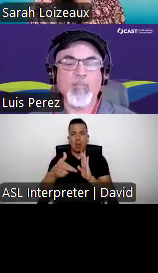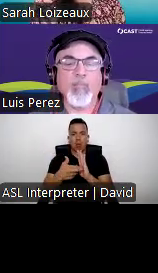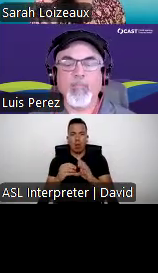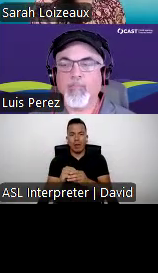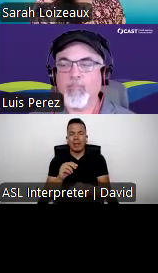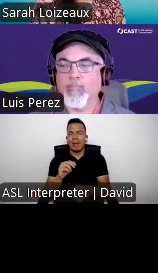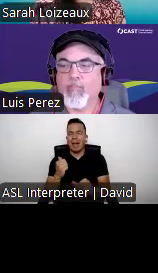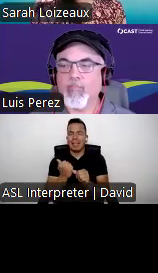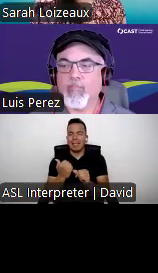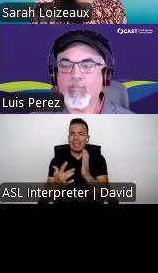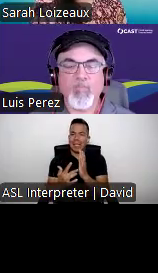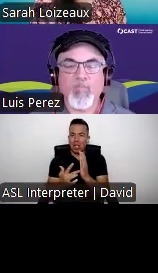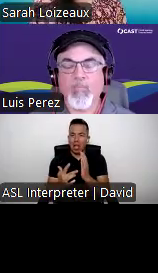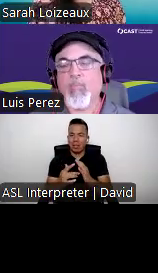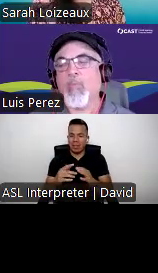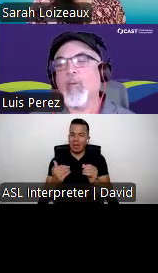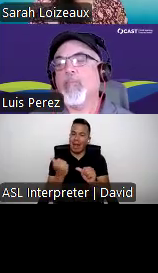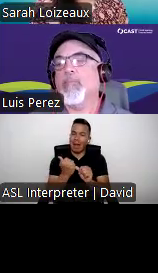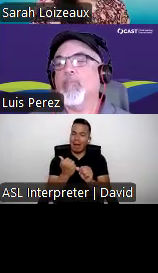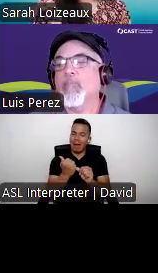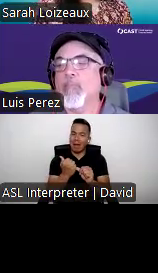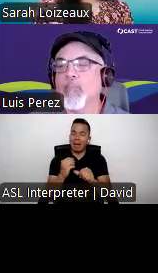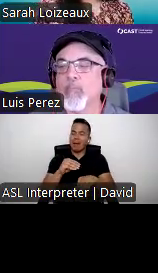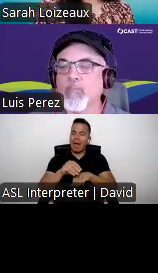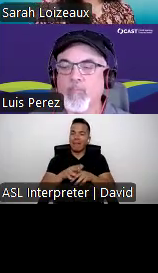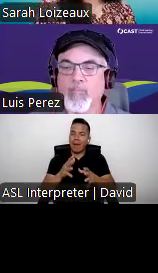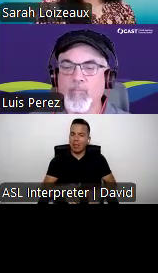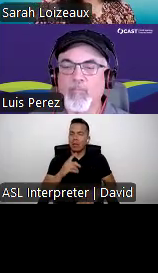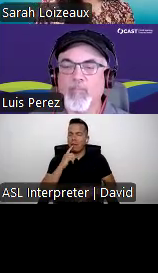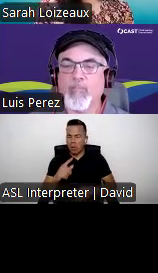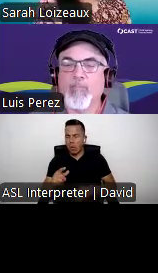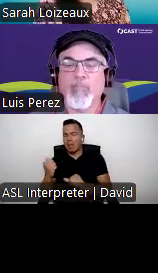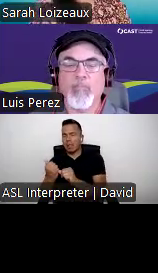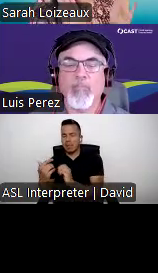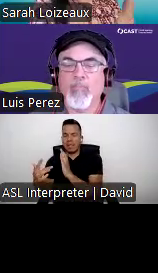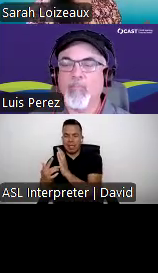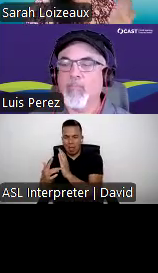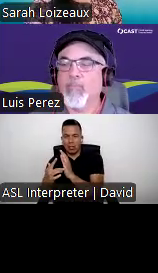Strand Advisor for the Assistive Technology Industry Association. Luis, I know you've